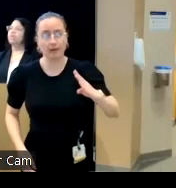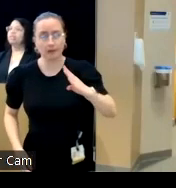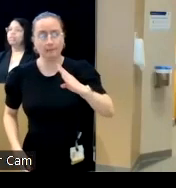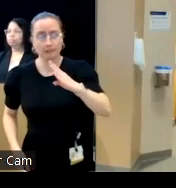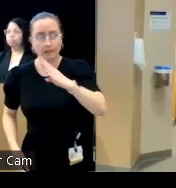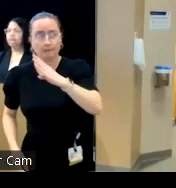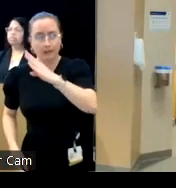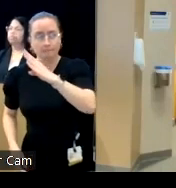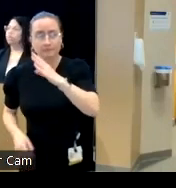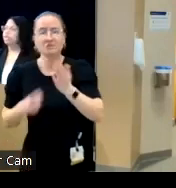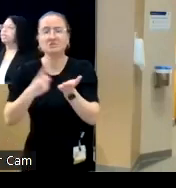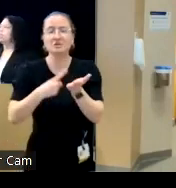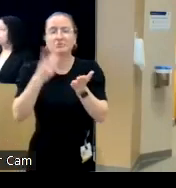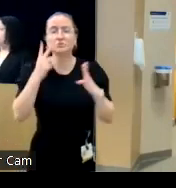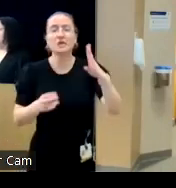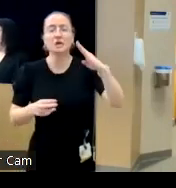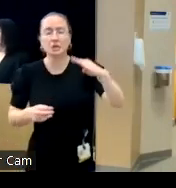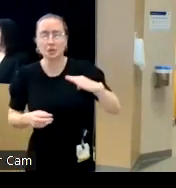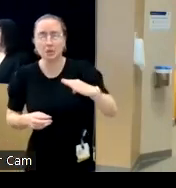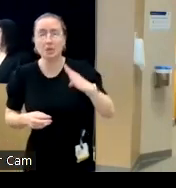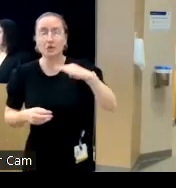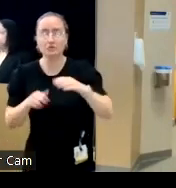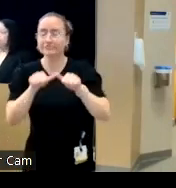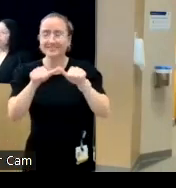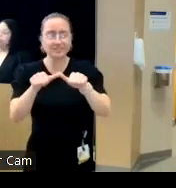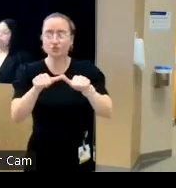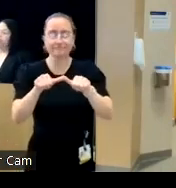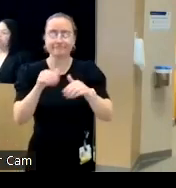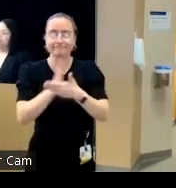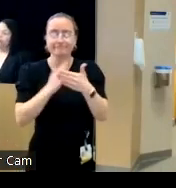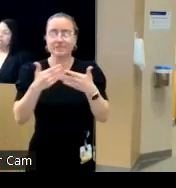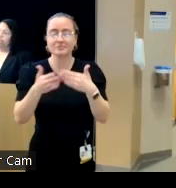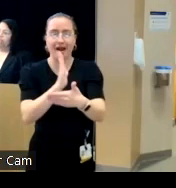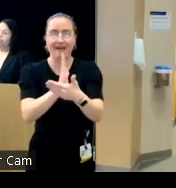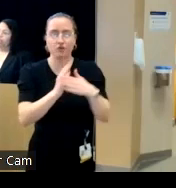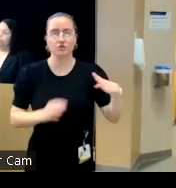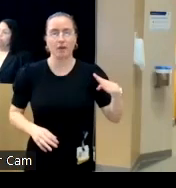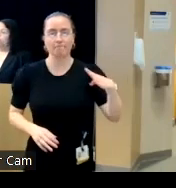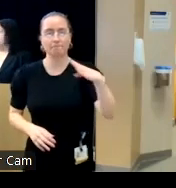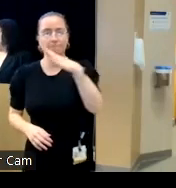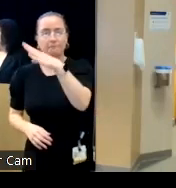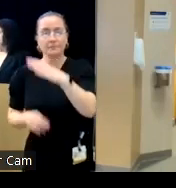though they may dip at some point they continue to increase over time at about 32 percent